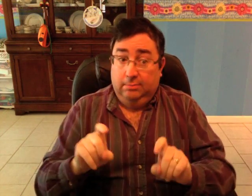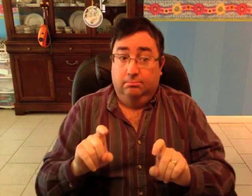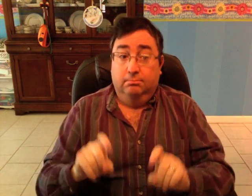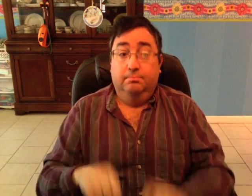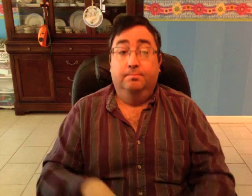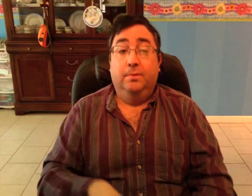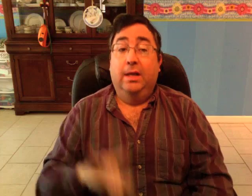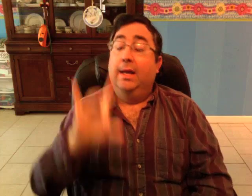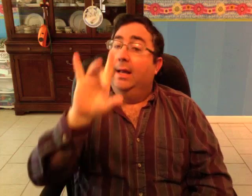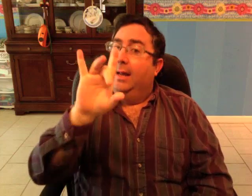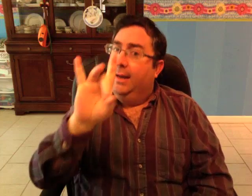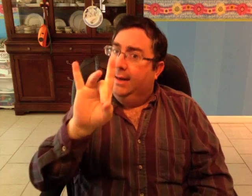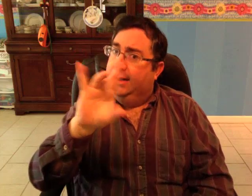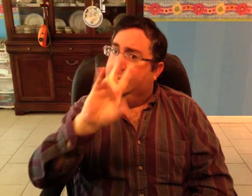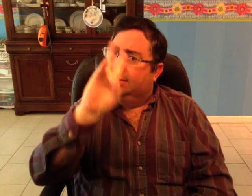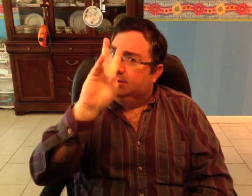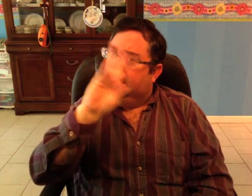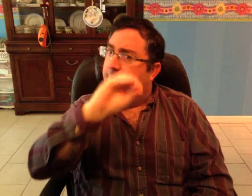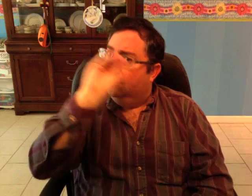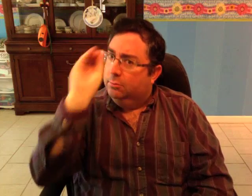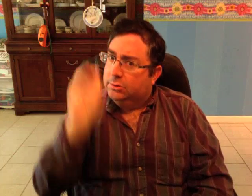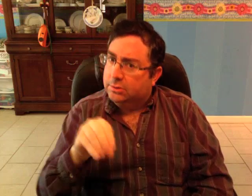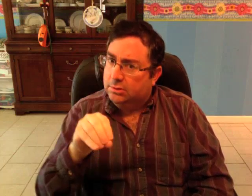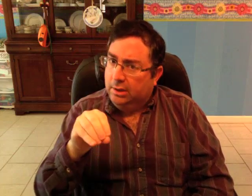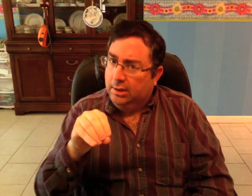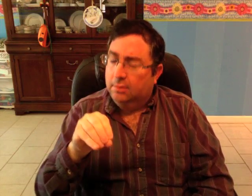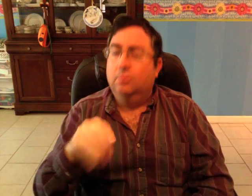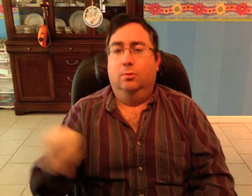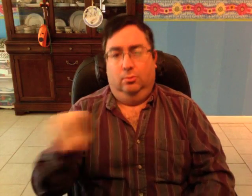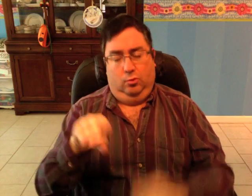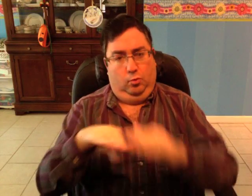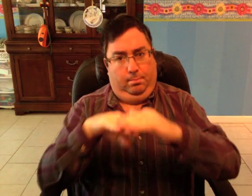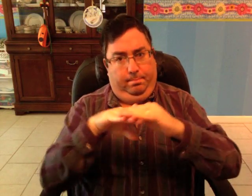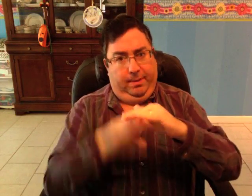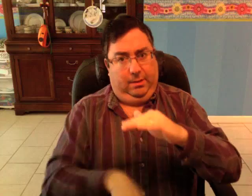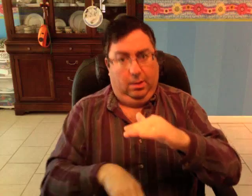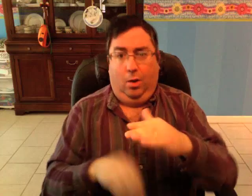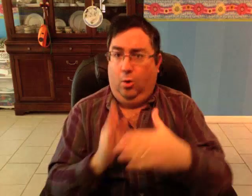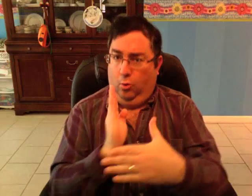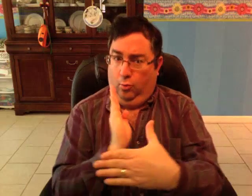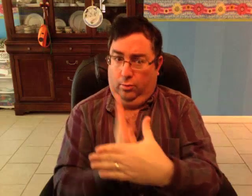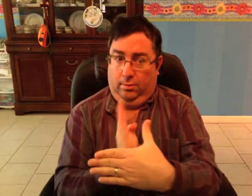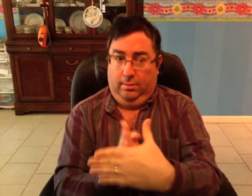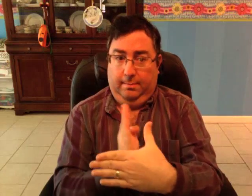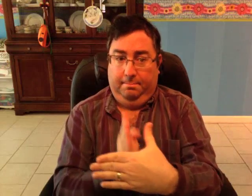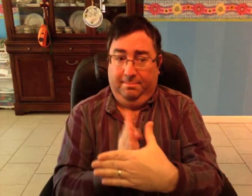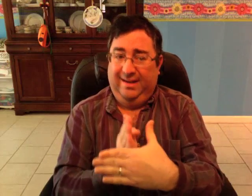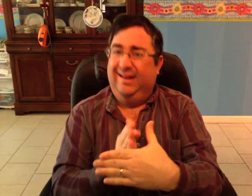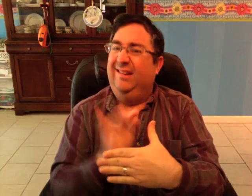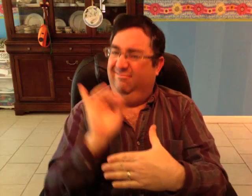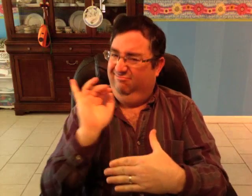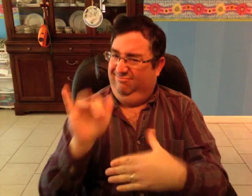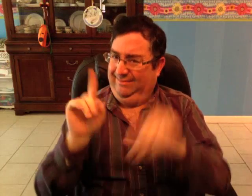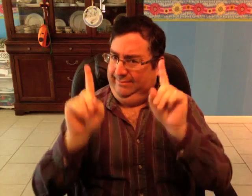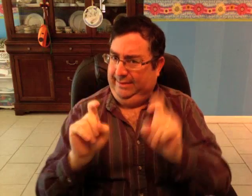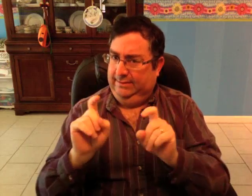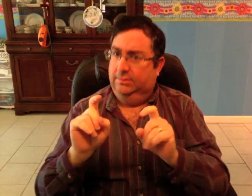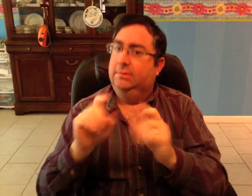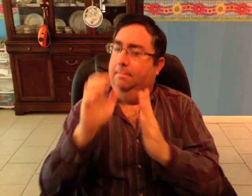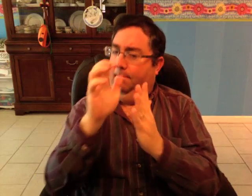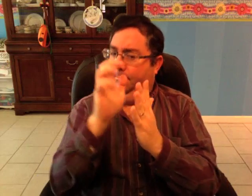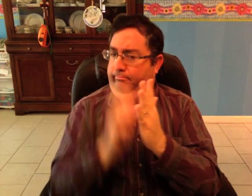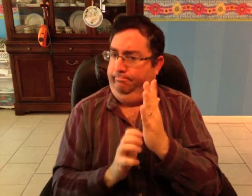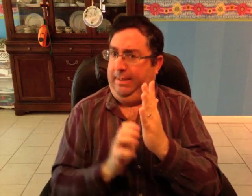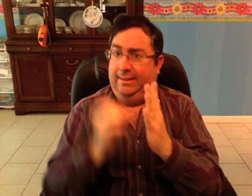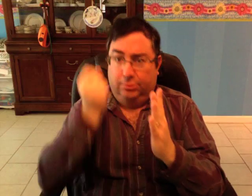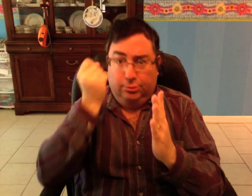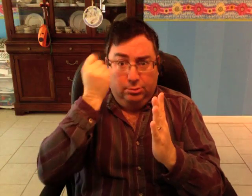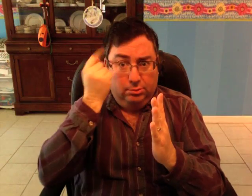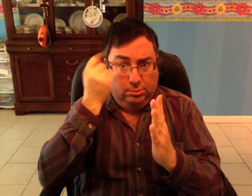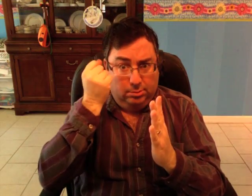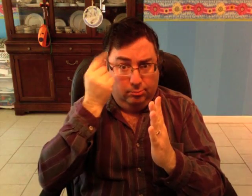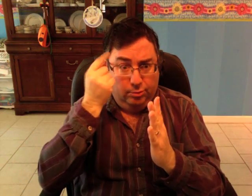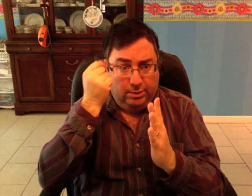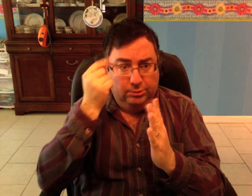87% scored below the mean in Passage Comprehension,